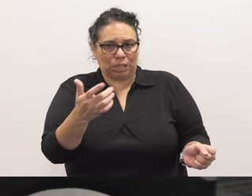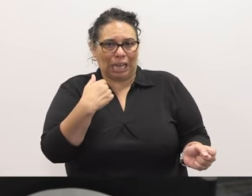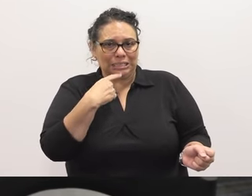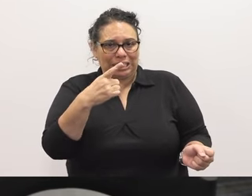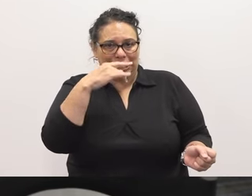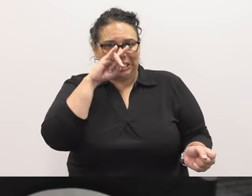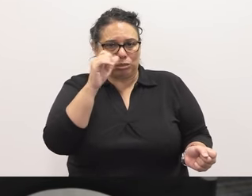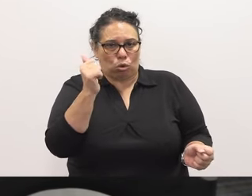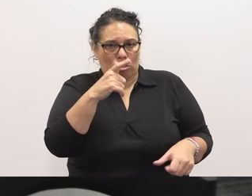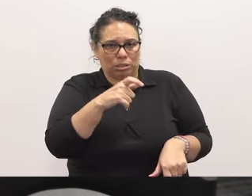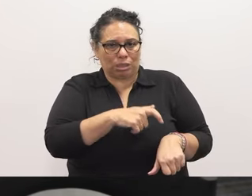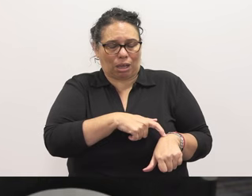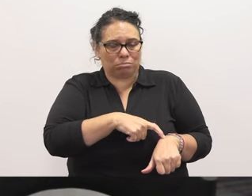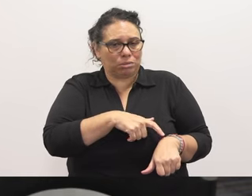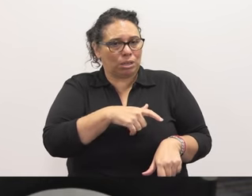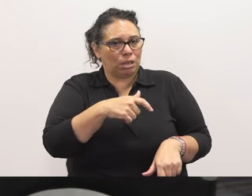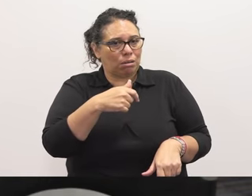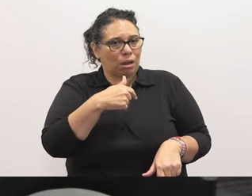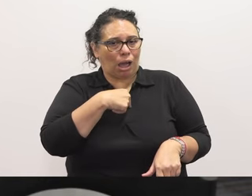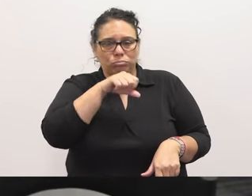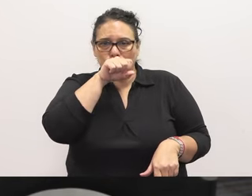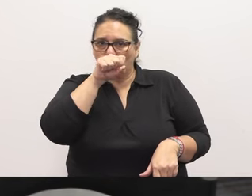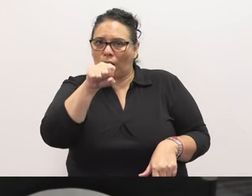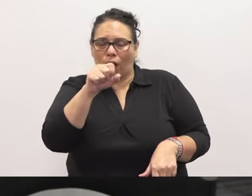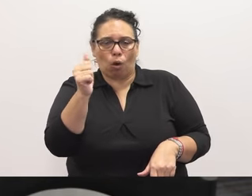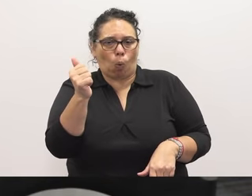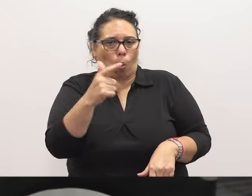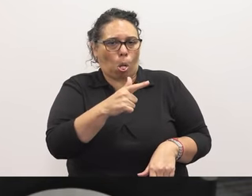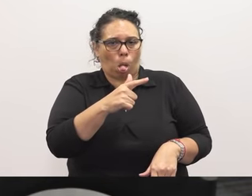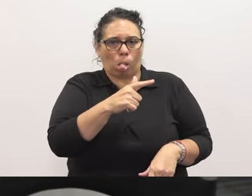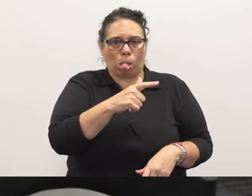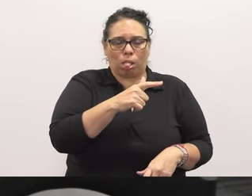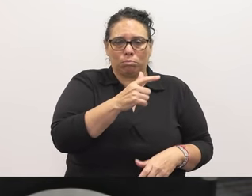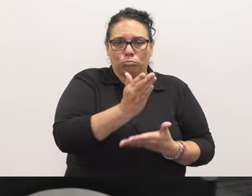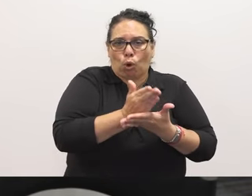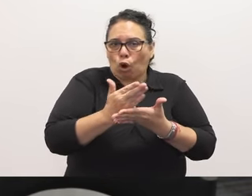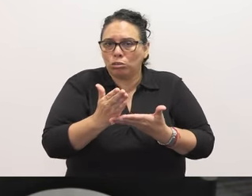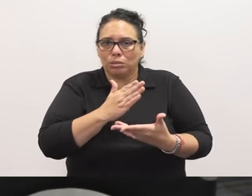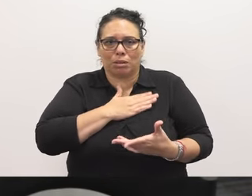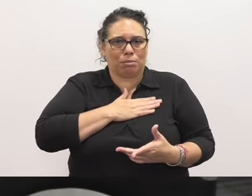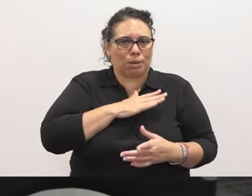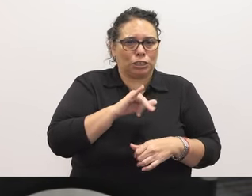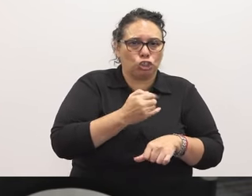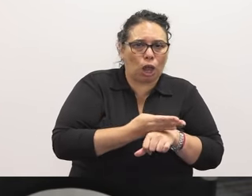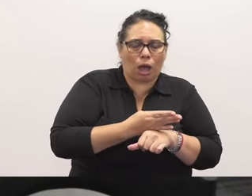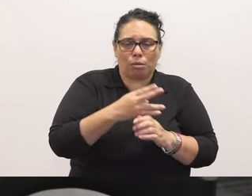like I love all aspects of my job. I love the literature, I love talking about writing.